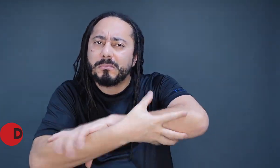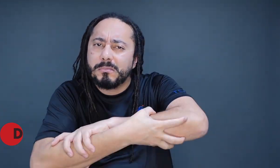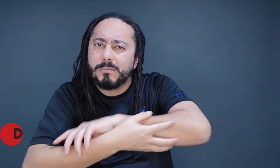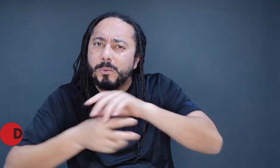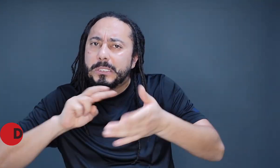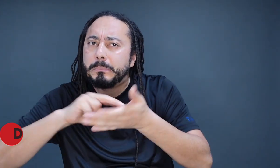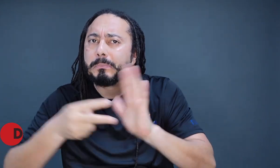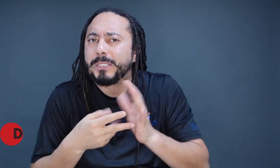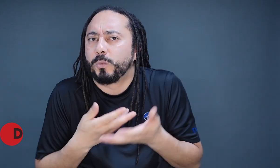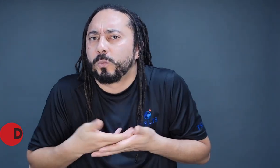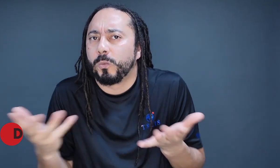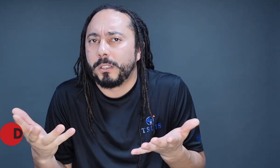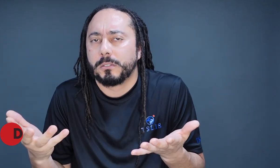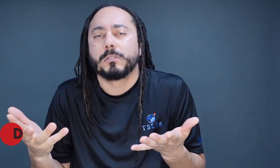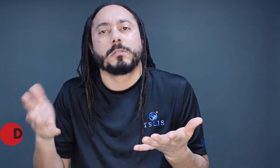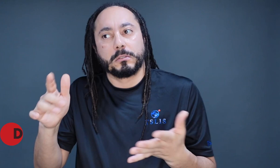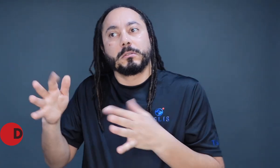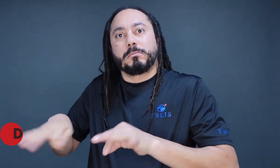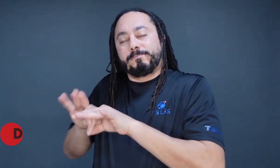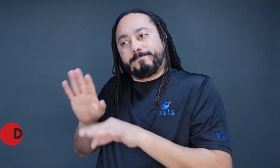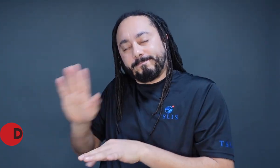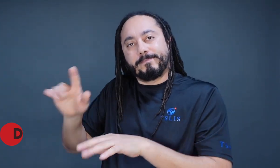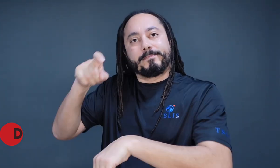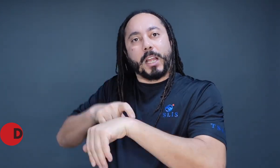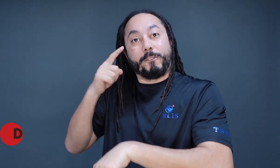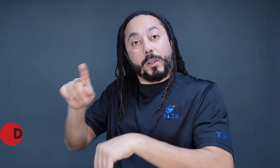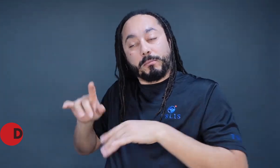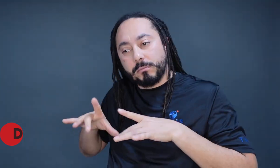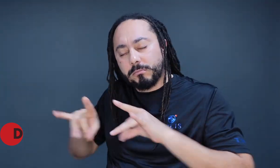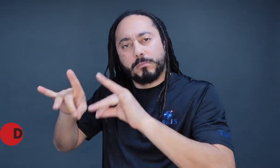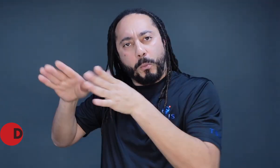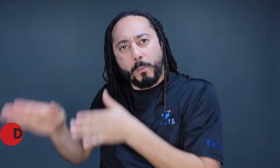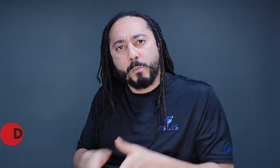about what signs mean and it’s time for white people to stand up